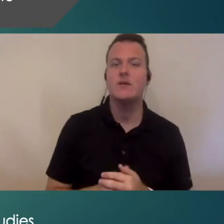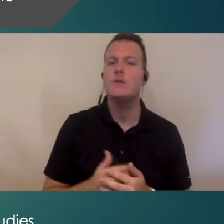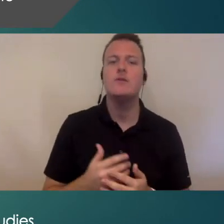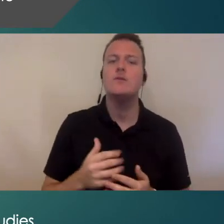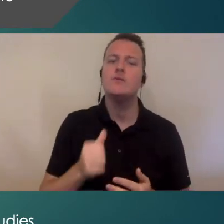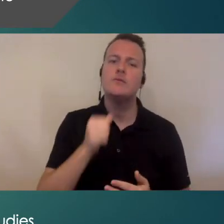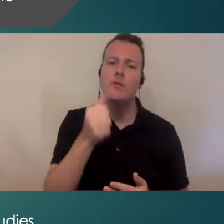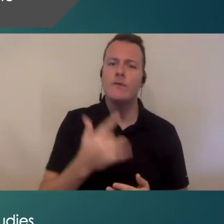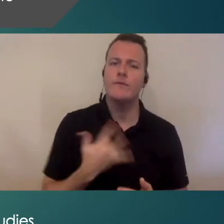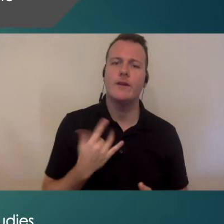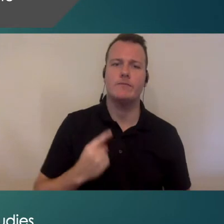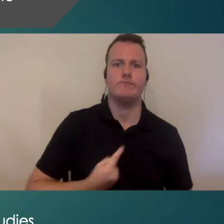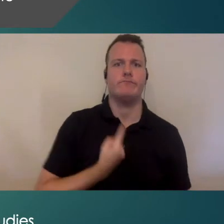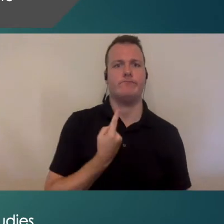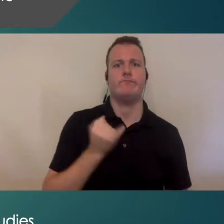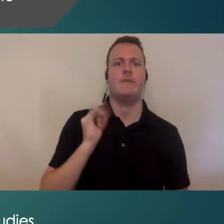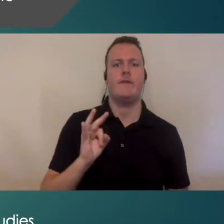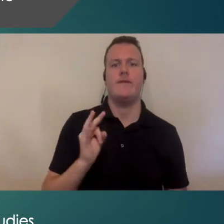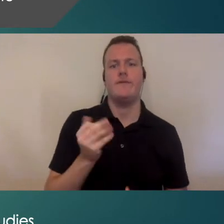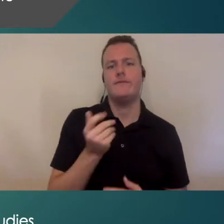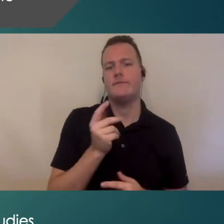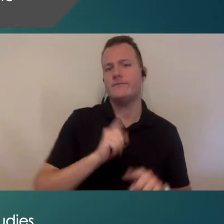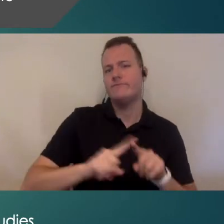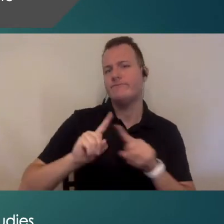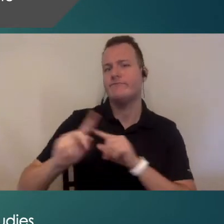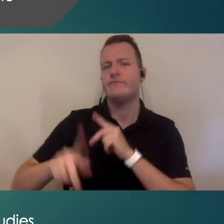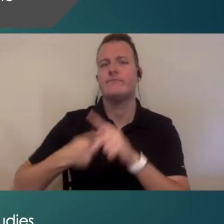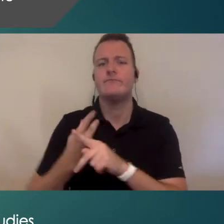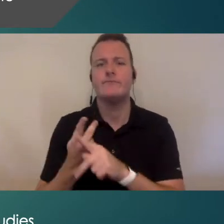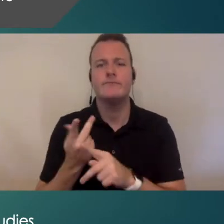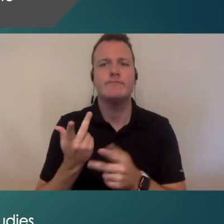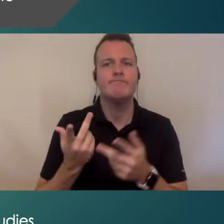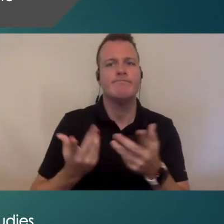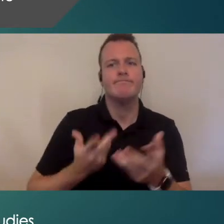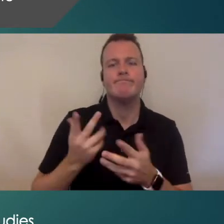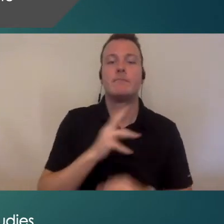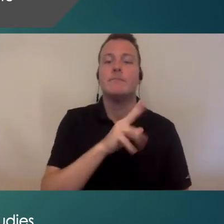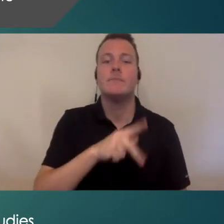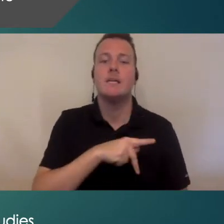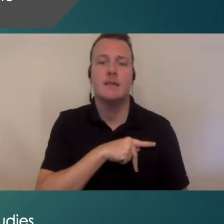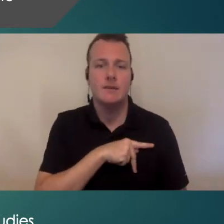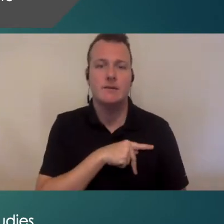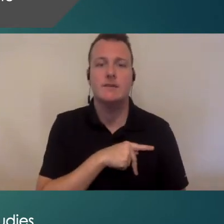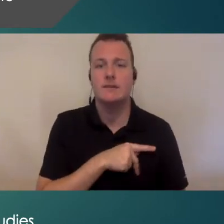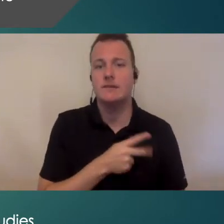be offended if- if you get some different types of- of personalities, and there